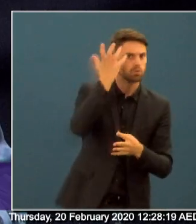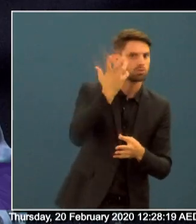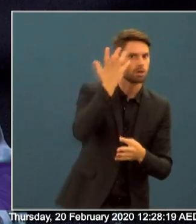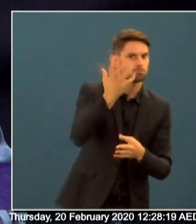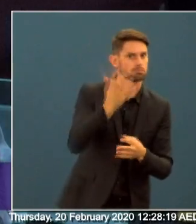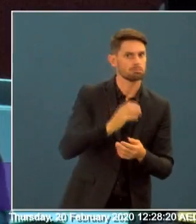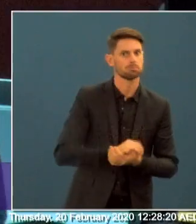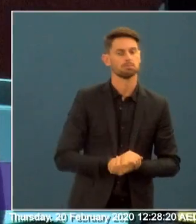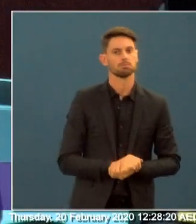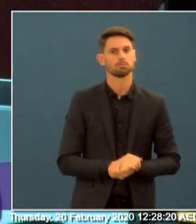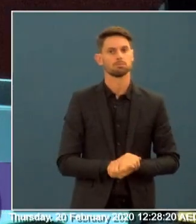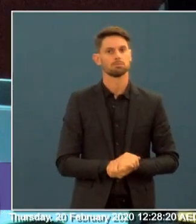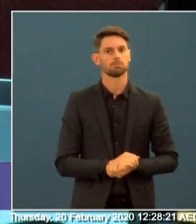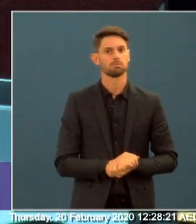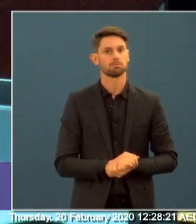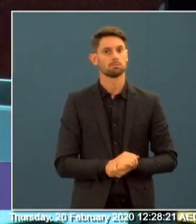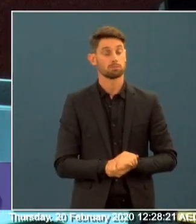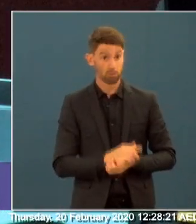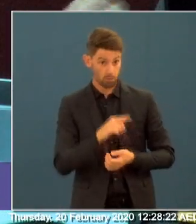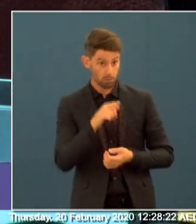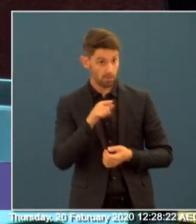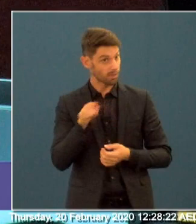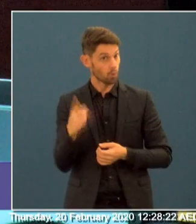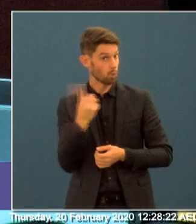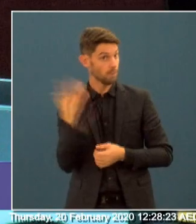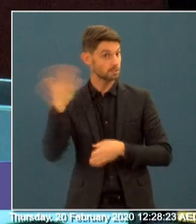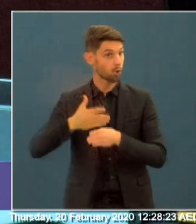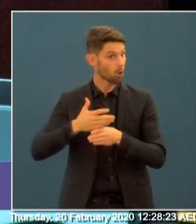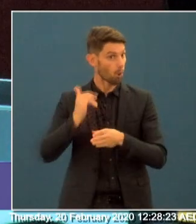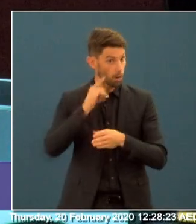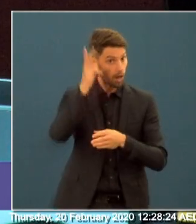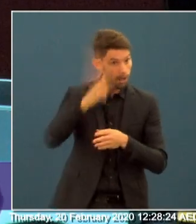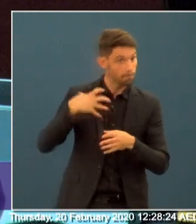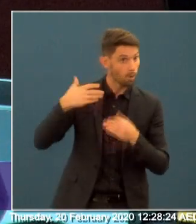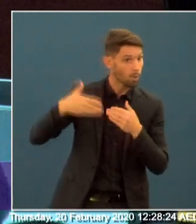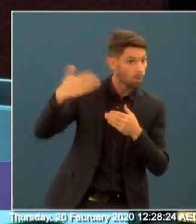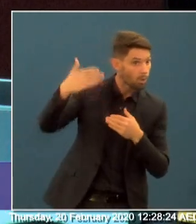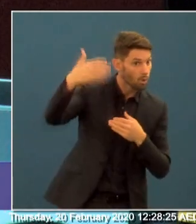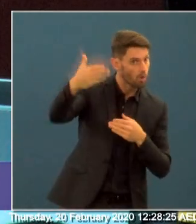Is that part of ongoing work that you're doing or have you completed the work that you were asked to do